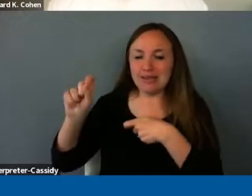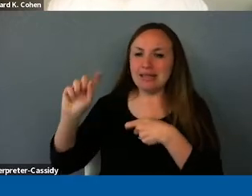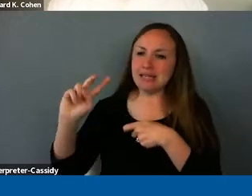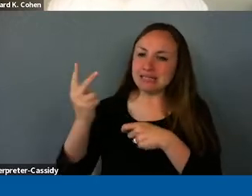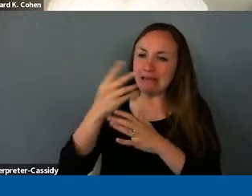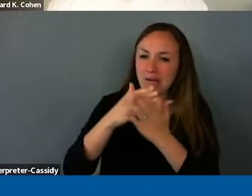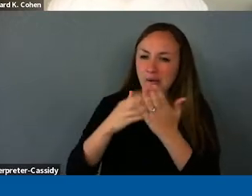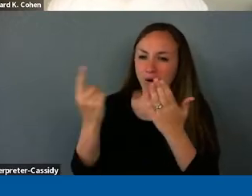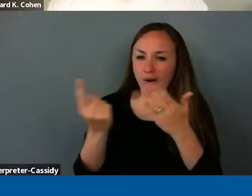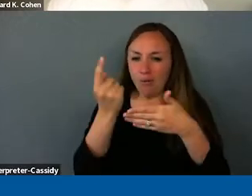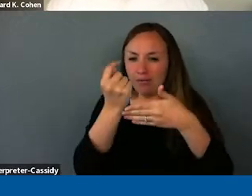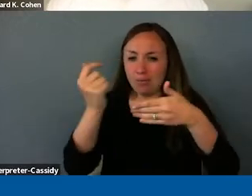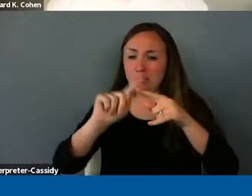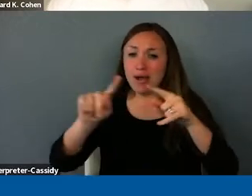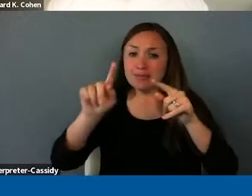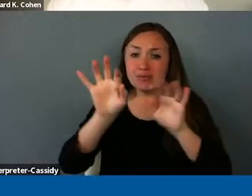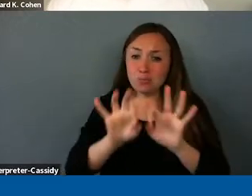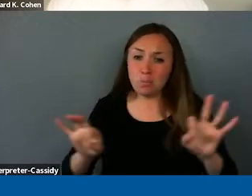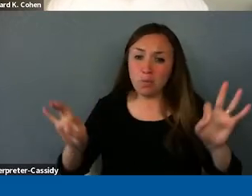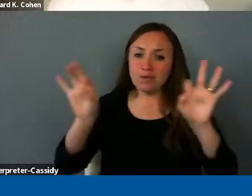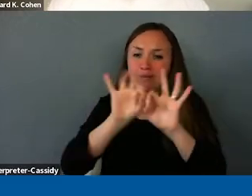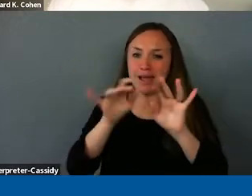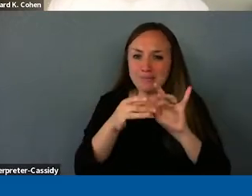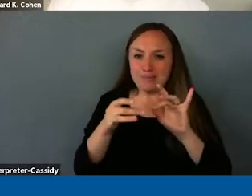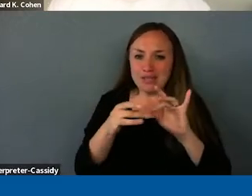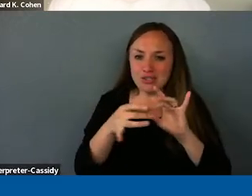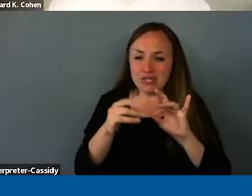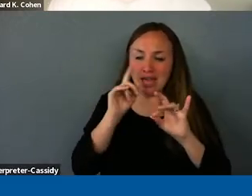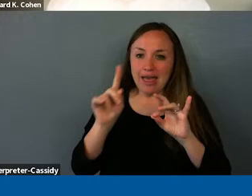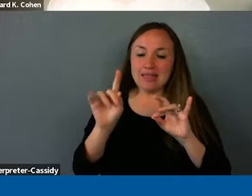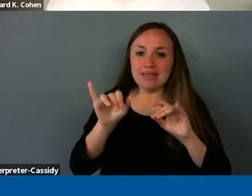but it is really important. As I mentioned in the overview of the ARIA Standard,